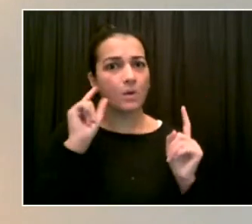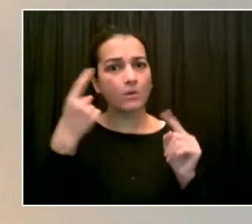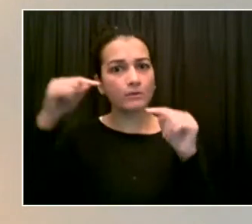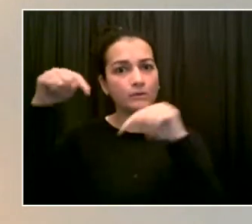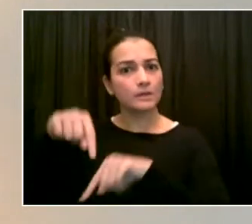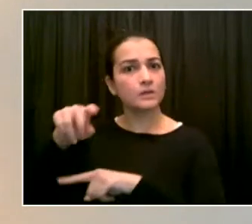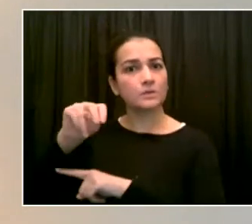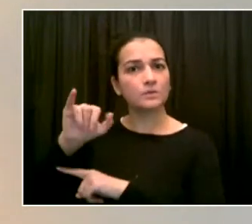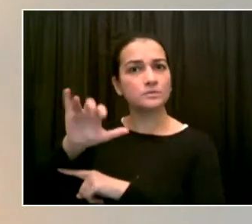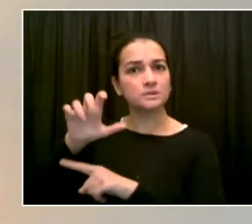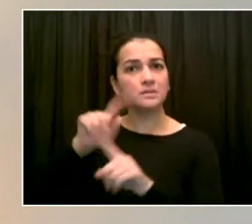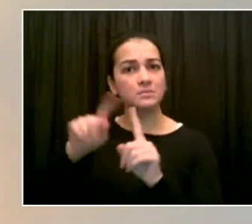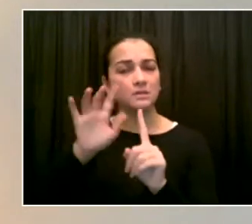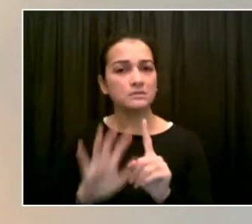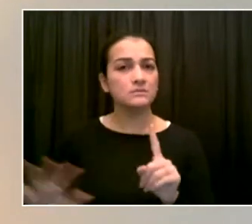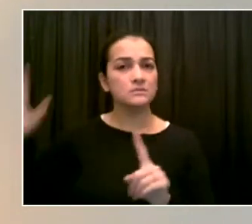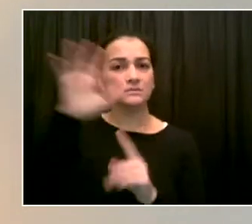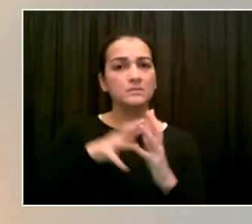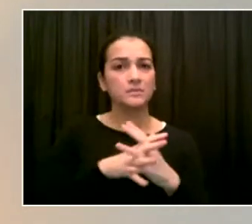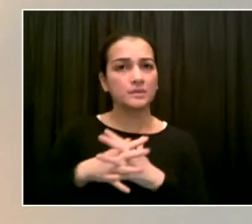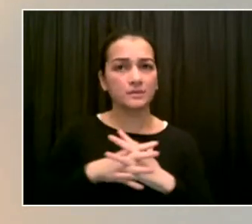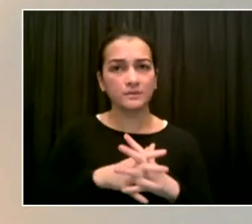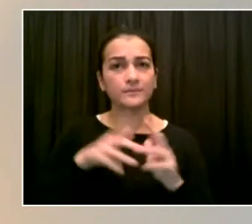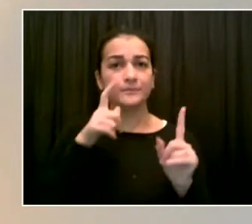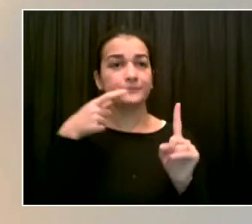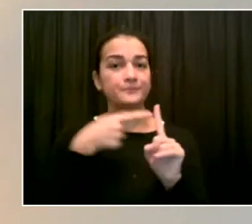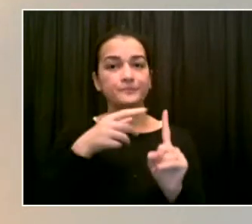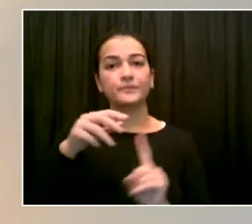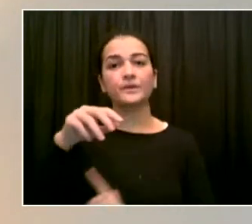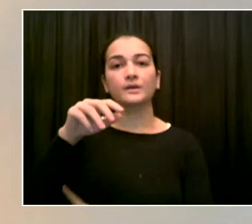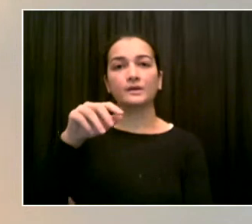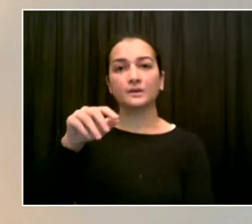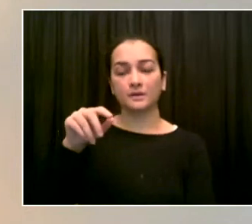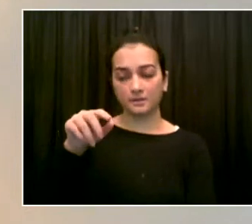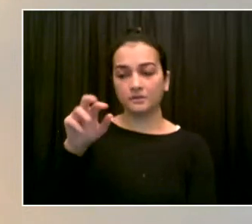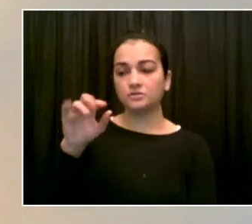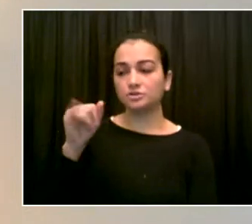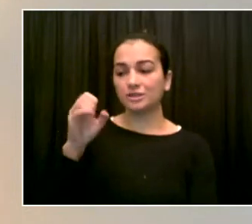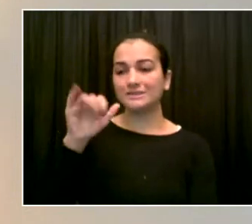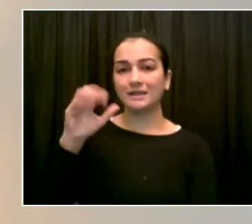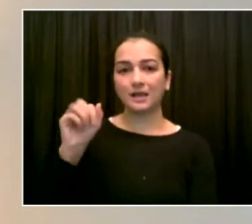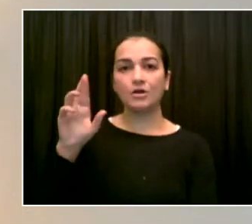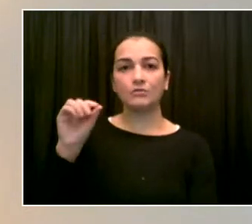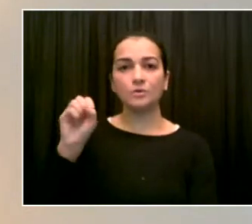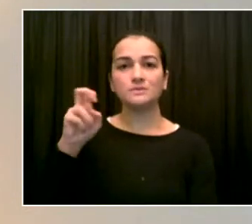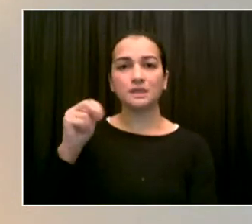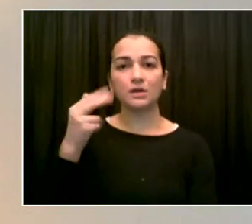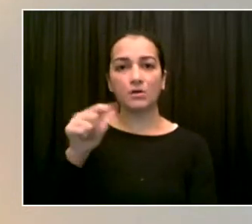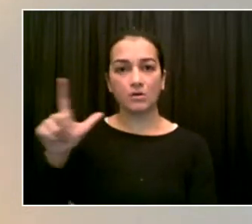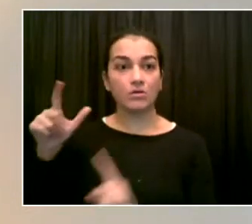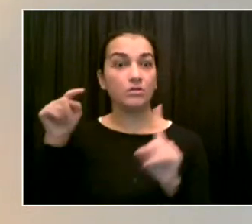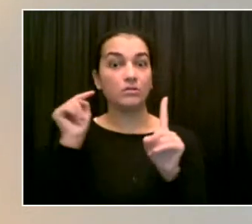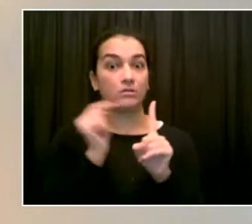GETTING THIS DONE. THE PANDEMIC HAS BEEN AN ENOMROUS STRESSOR WITH